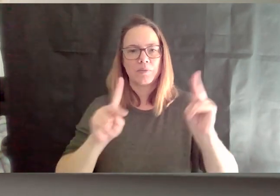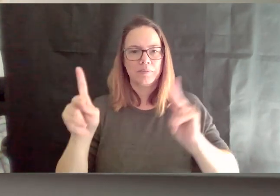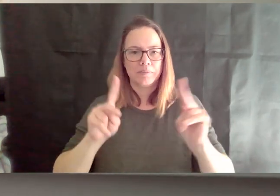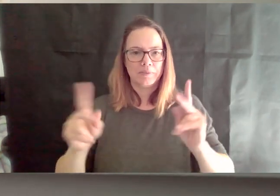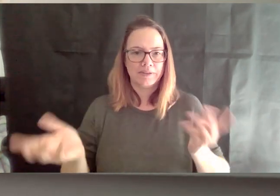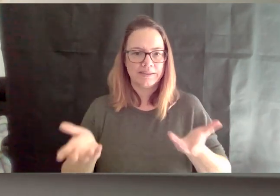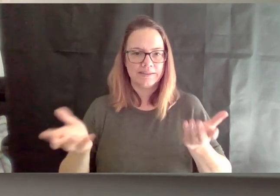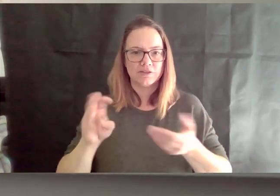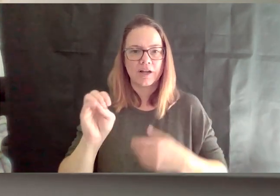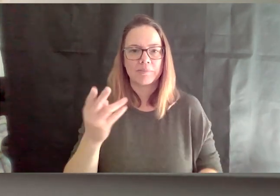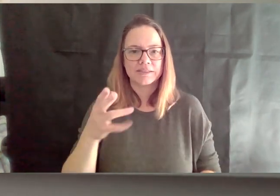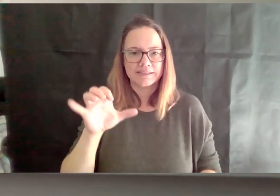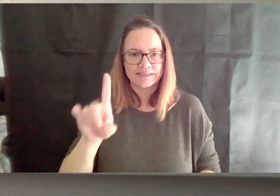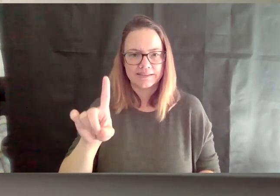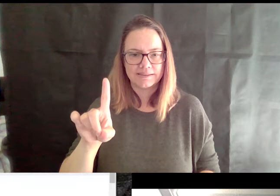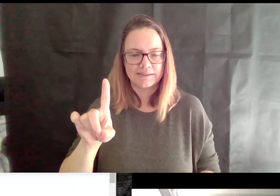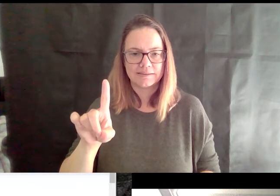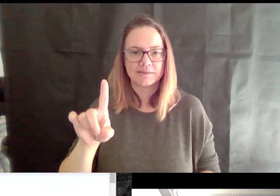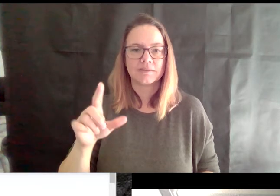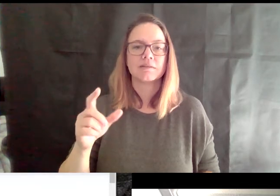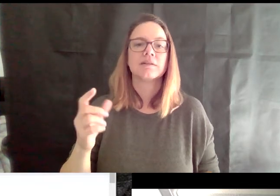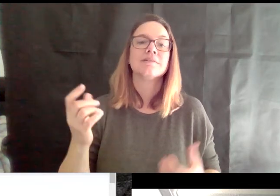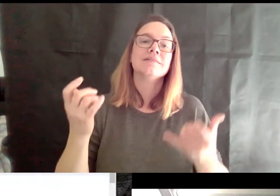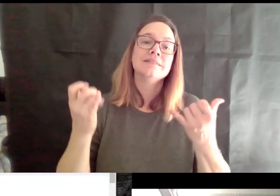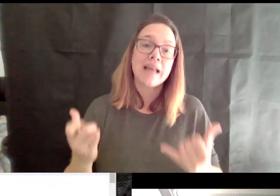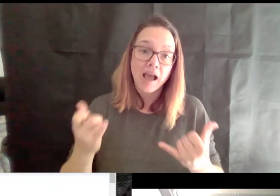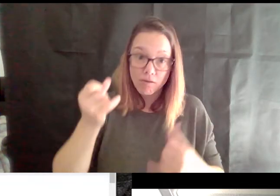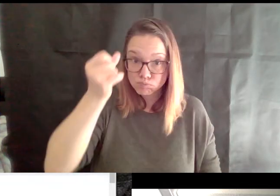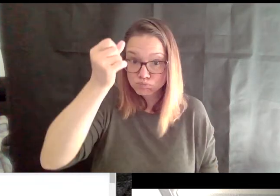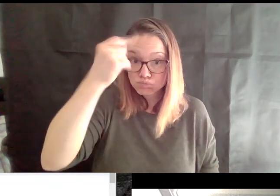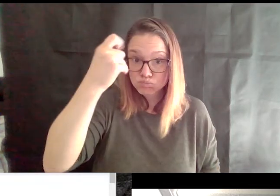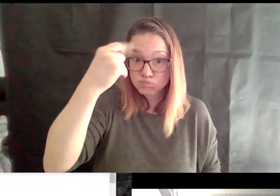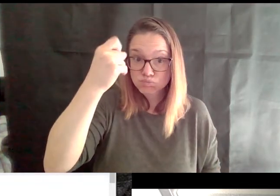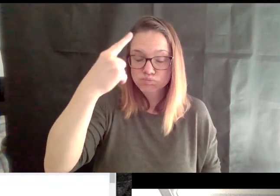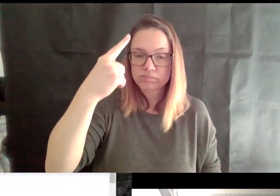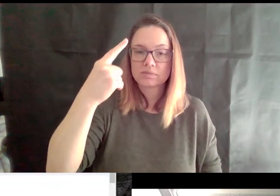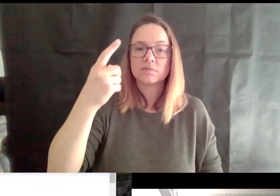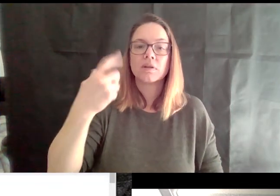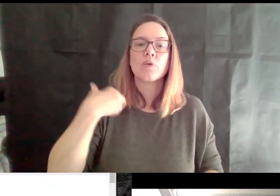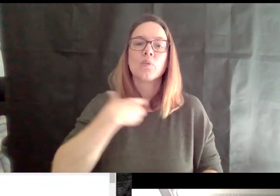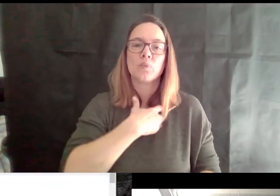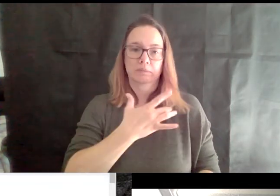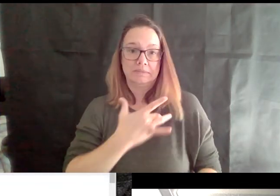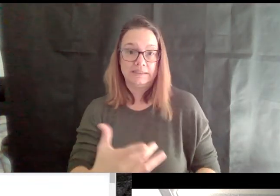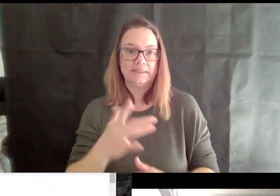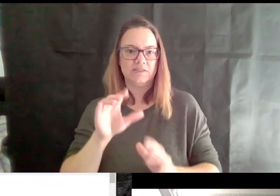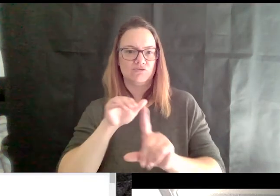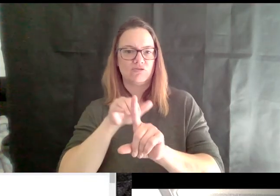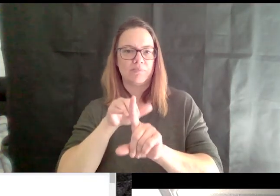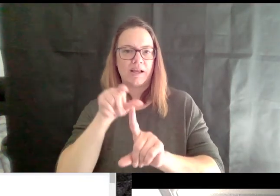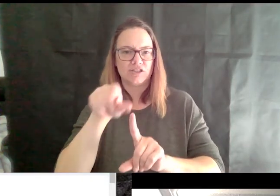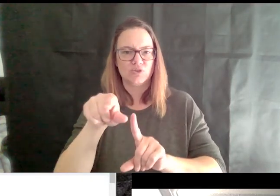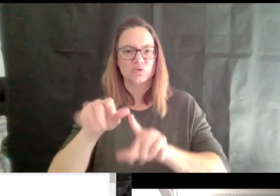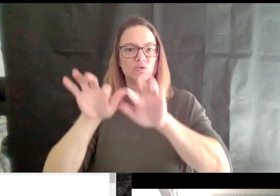Before we get started, this is usually where we remind everyone to submit a question in the Q&A chat.